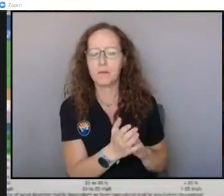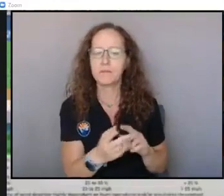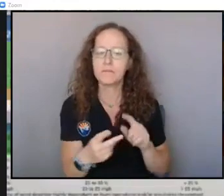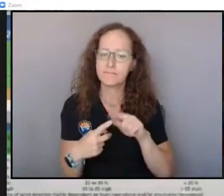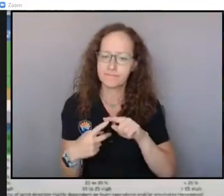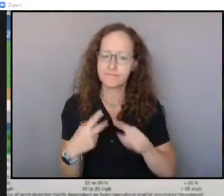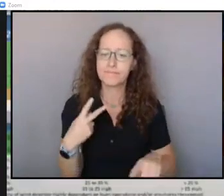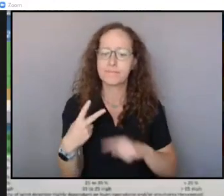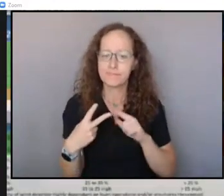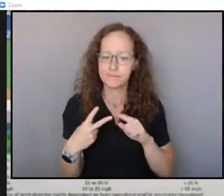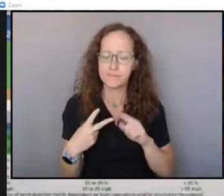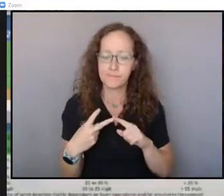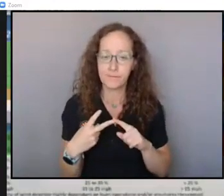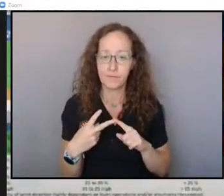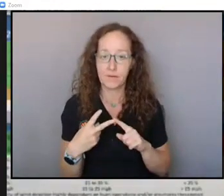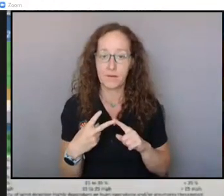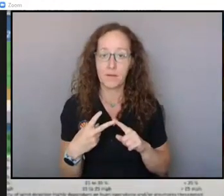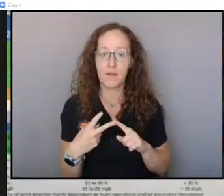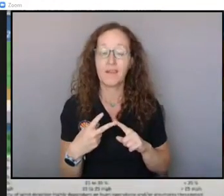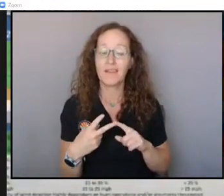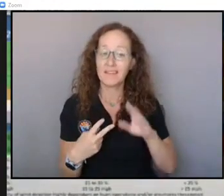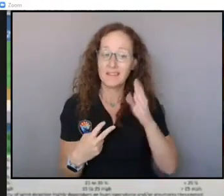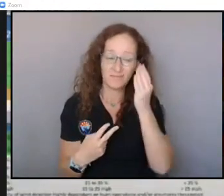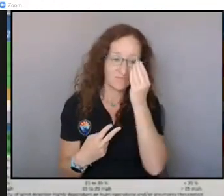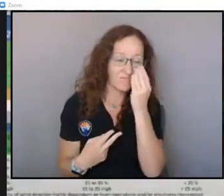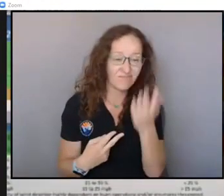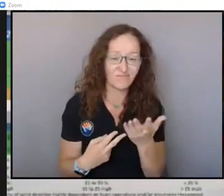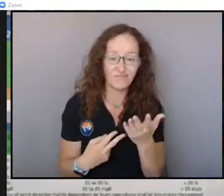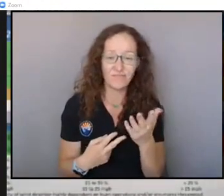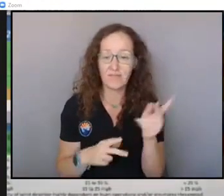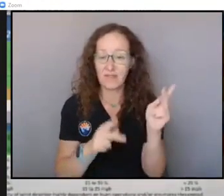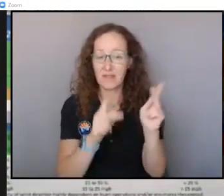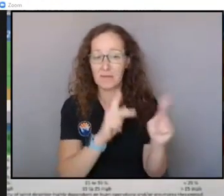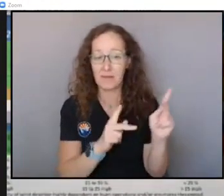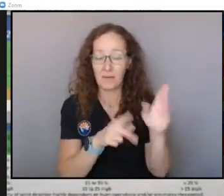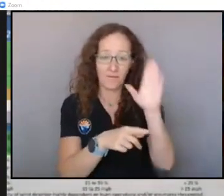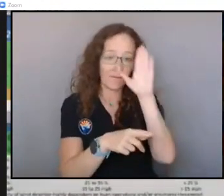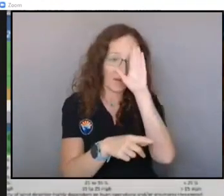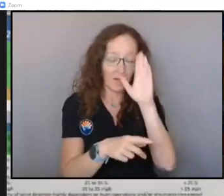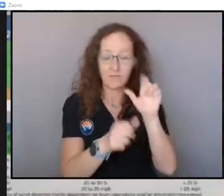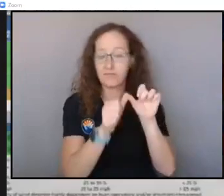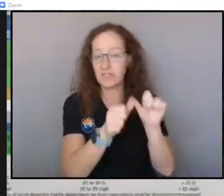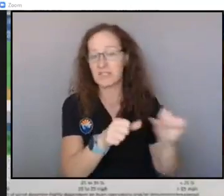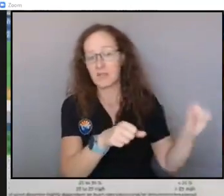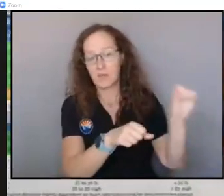CONTINUE TO ARMOR THE COMMUNITIES OF SIERRA BONITA, BLACK LAKE.